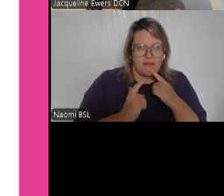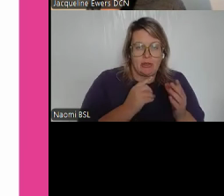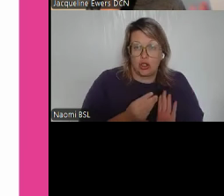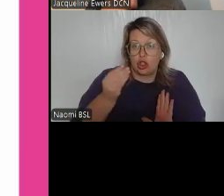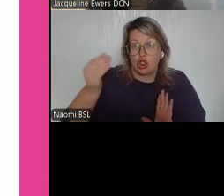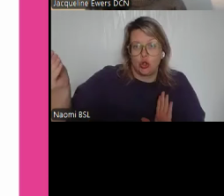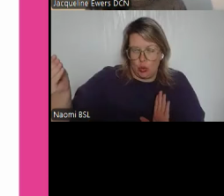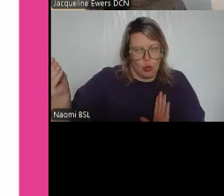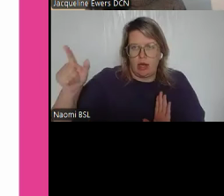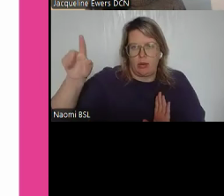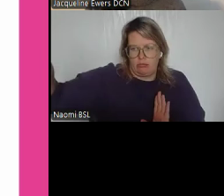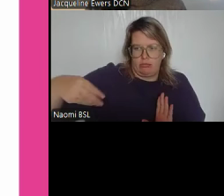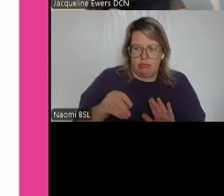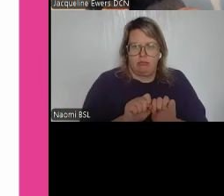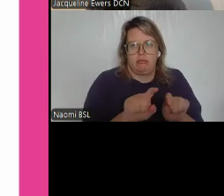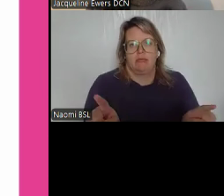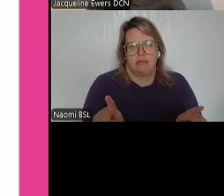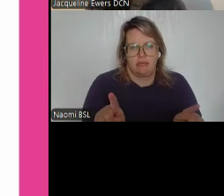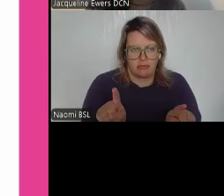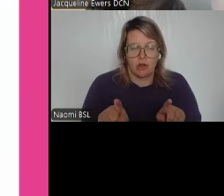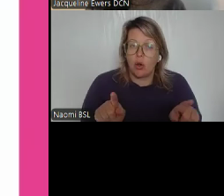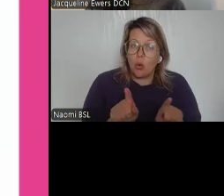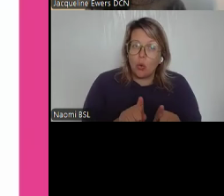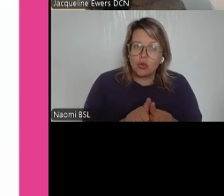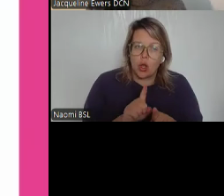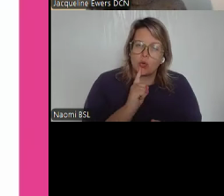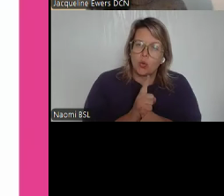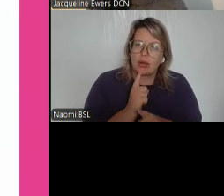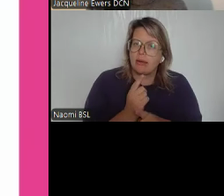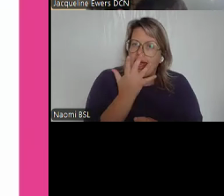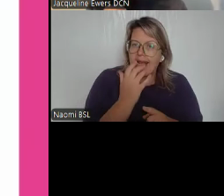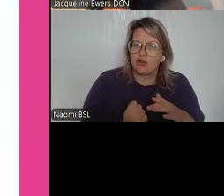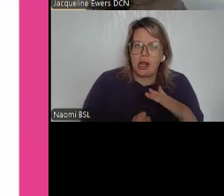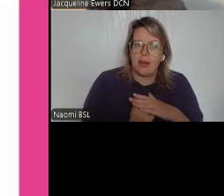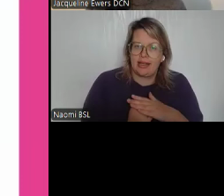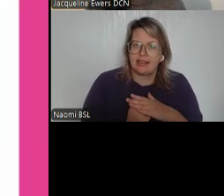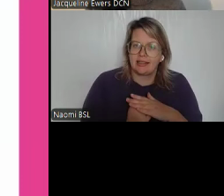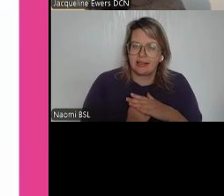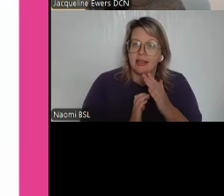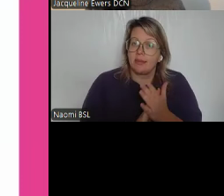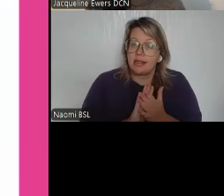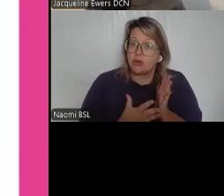They've also understood their audience, because they've mentioned an age limit. They've said, "To sign up to this newsletter,